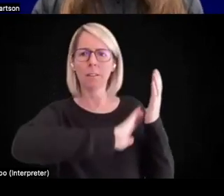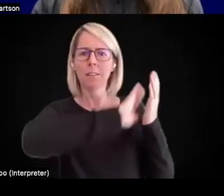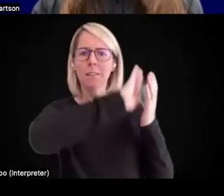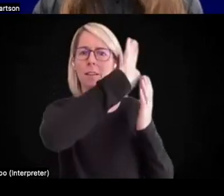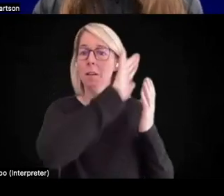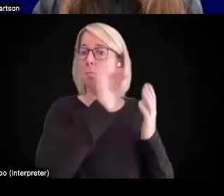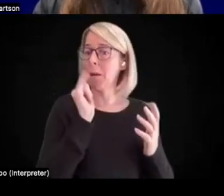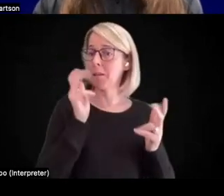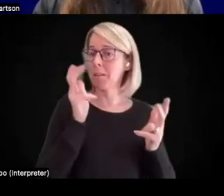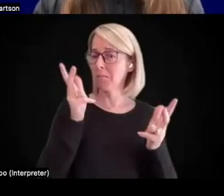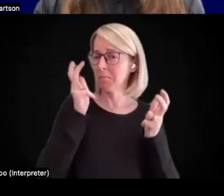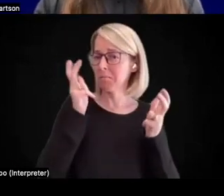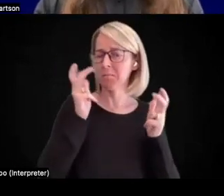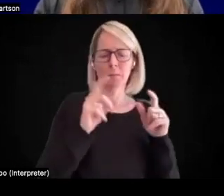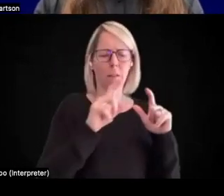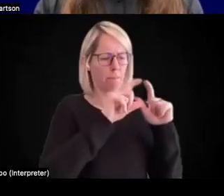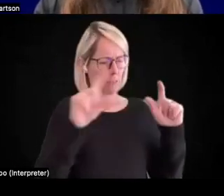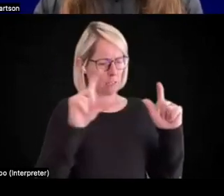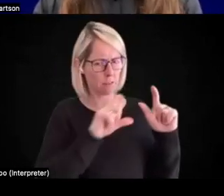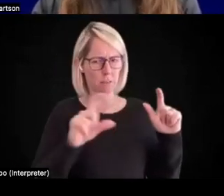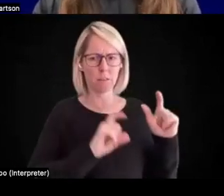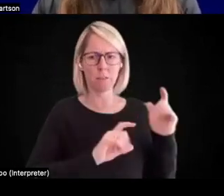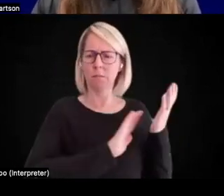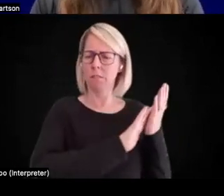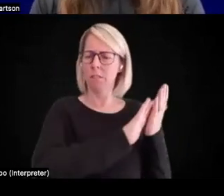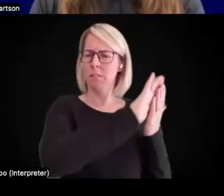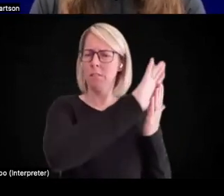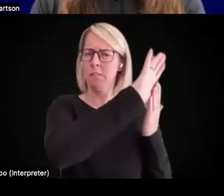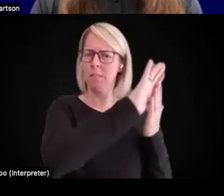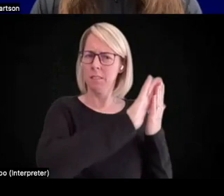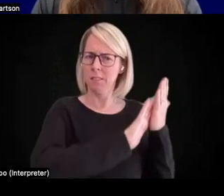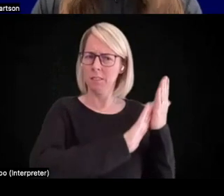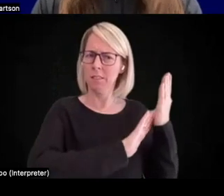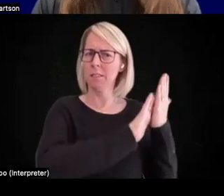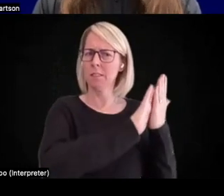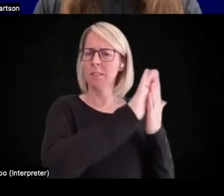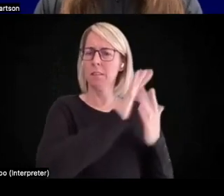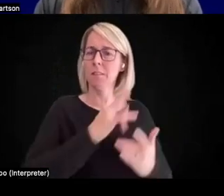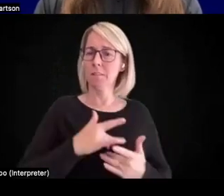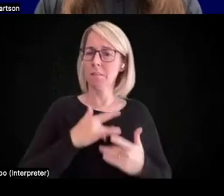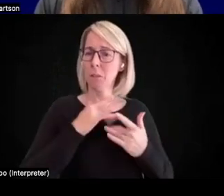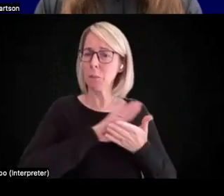the characteristics of the fence or the fence that feels nice, we don't really know, but we do know